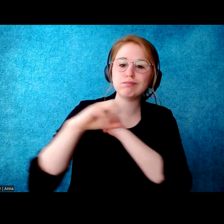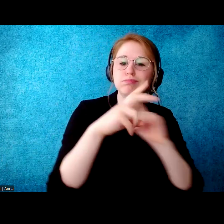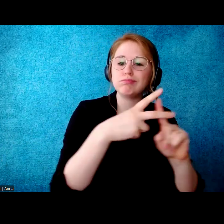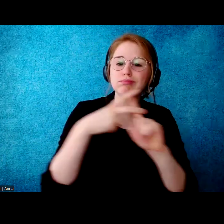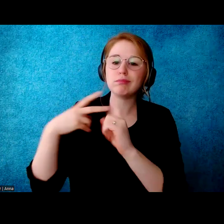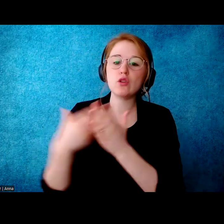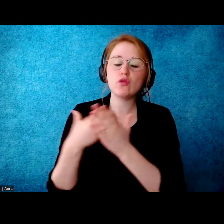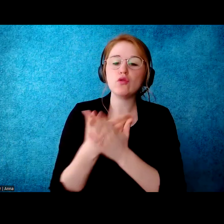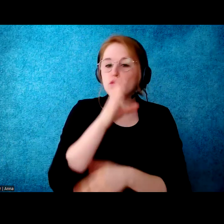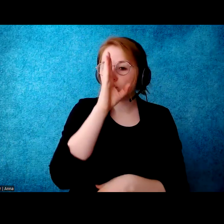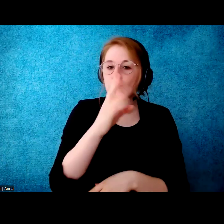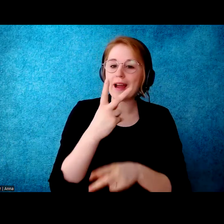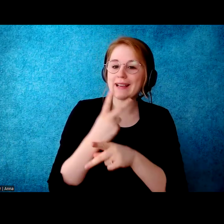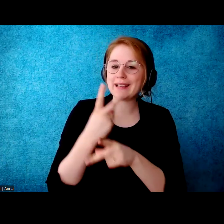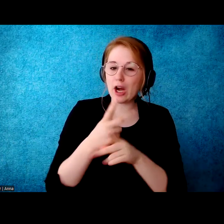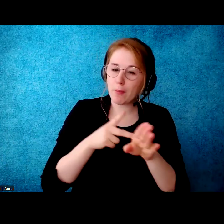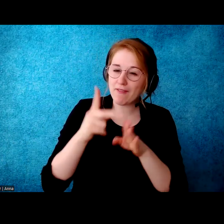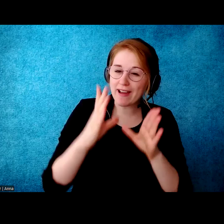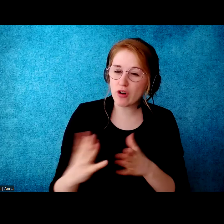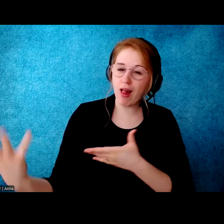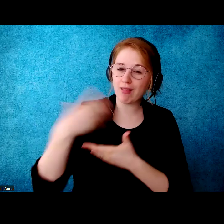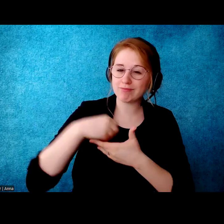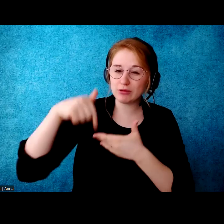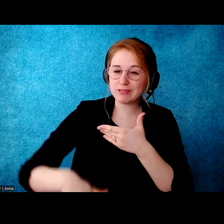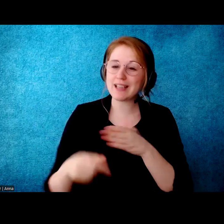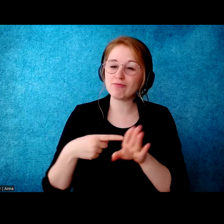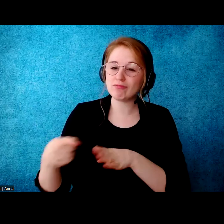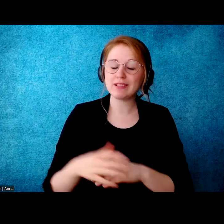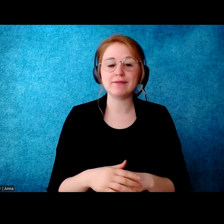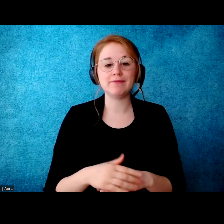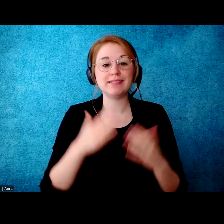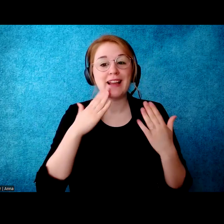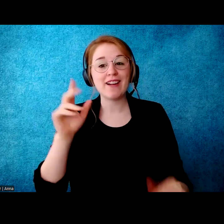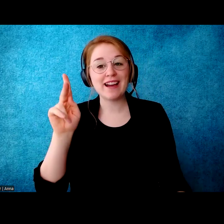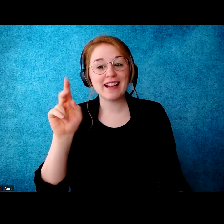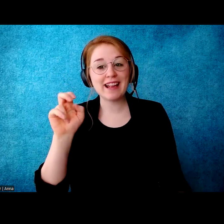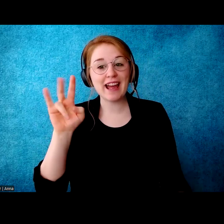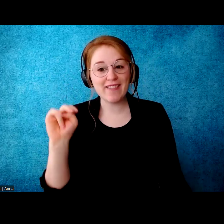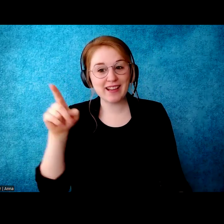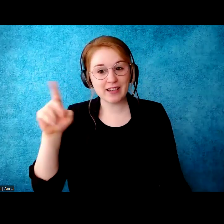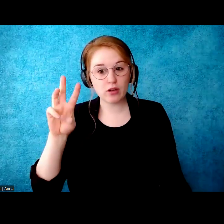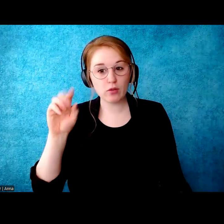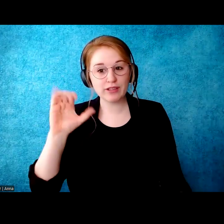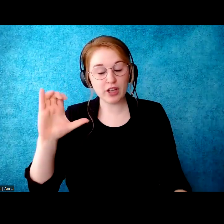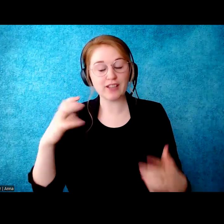and caregivers into the field. We are grateful that Kevin Coughlin from Wisconsin's Department of Health Services